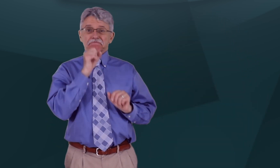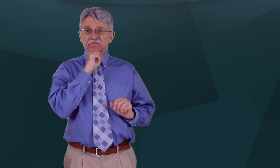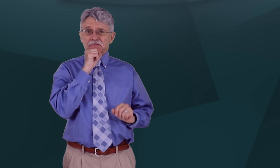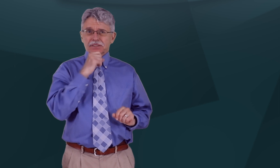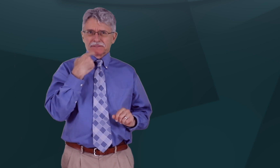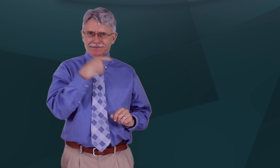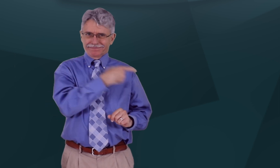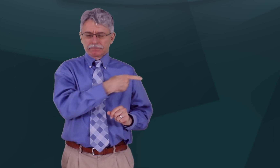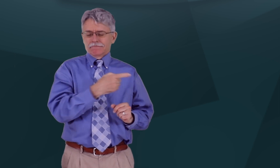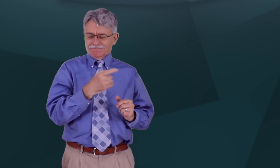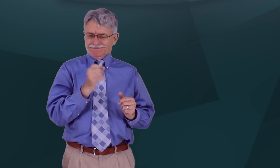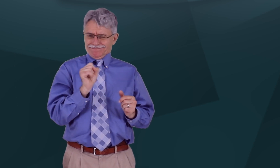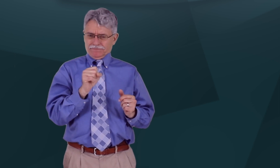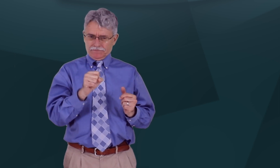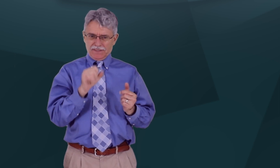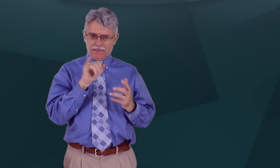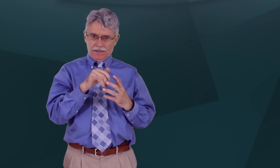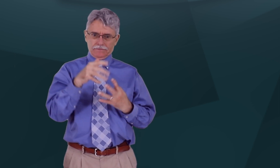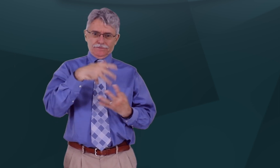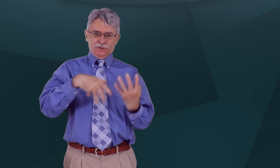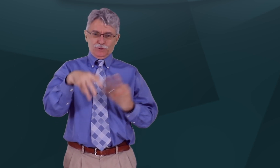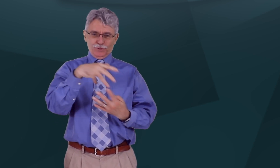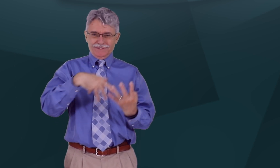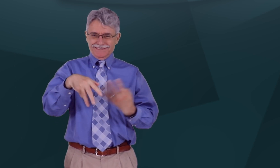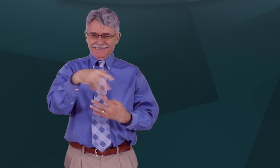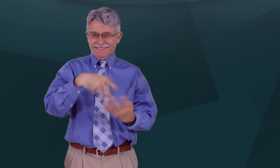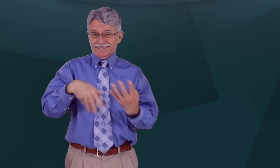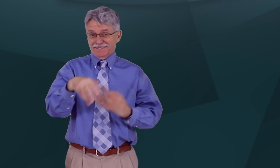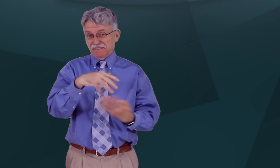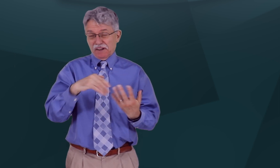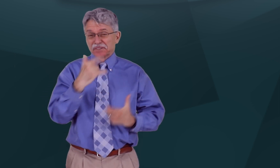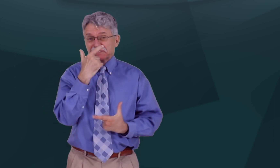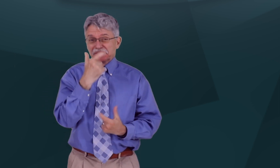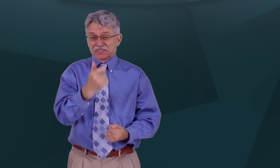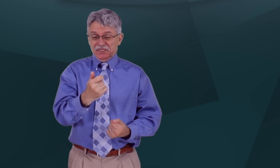So, as Sherry was just saying, you know, that social interaction --